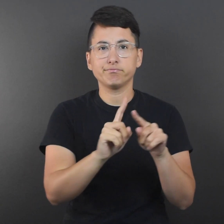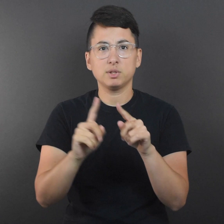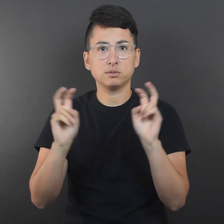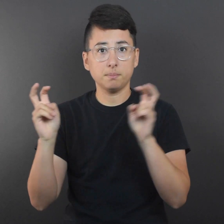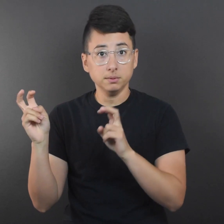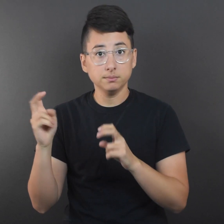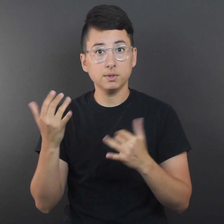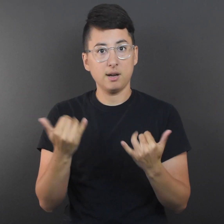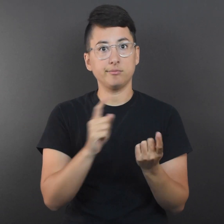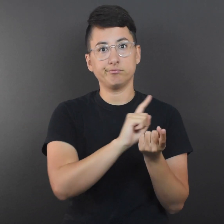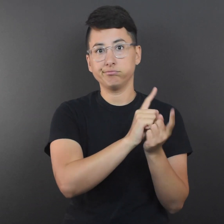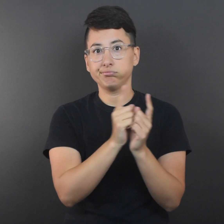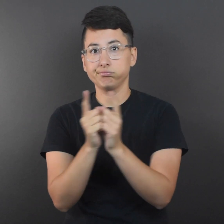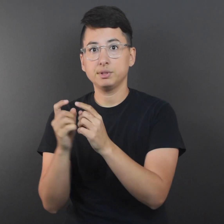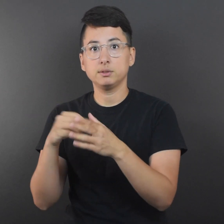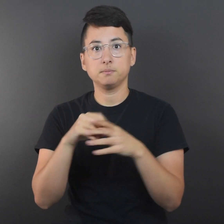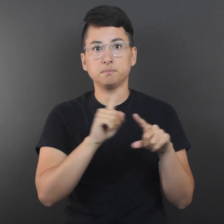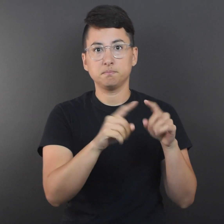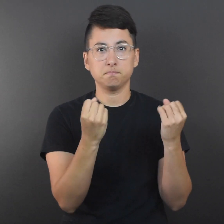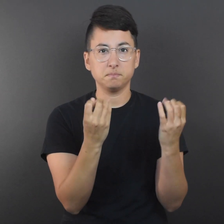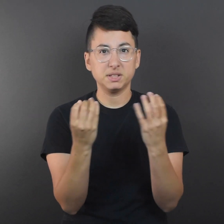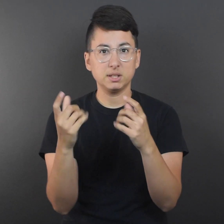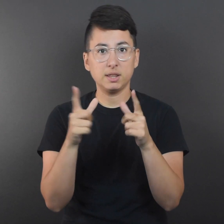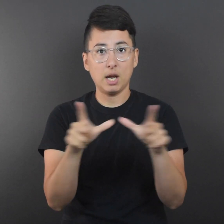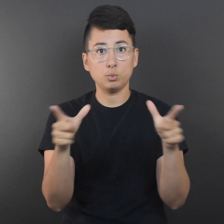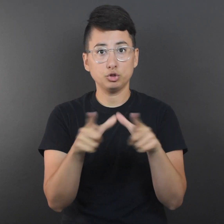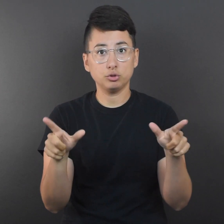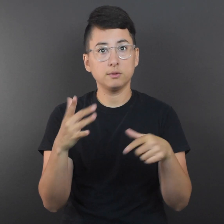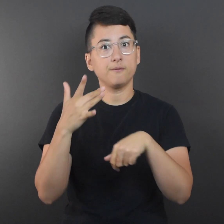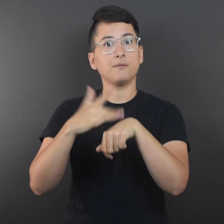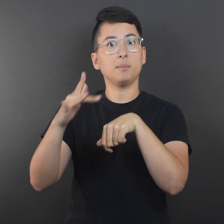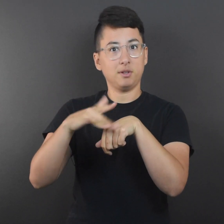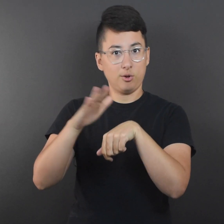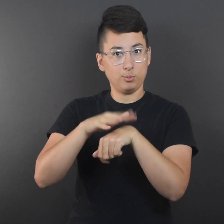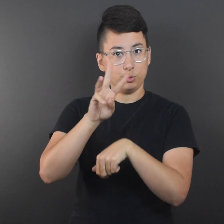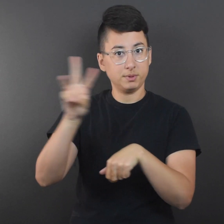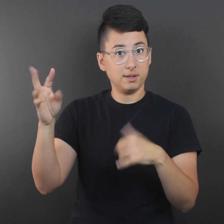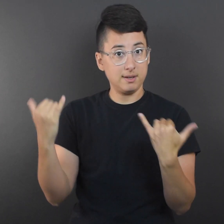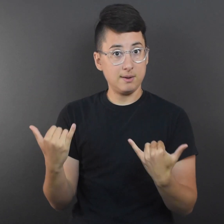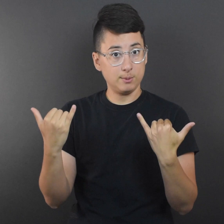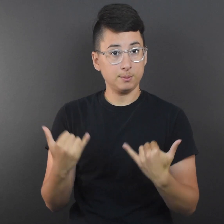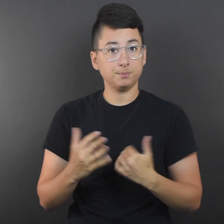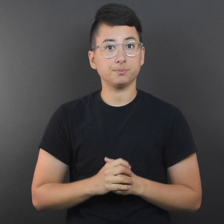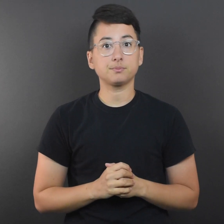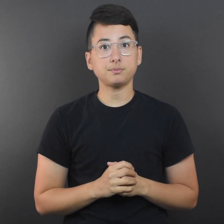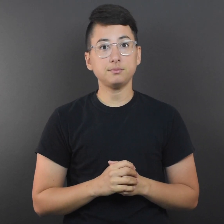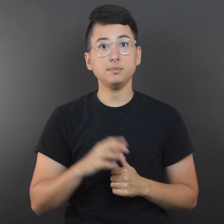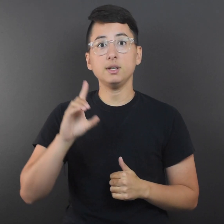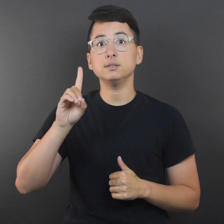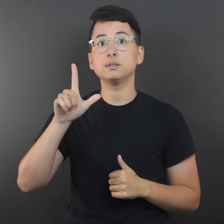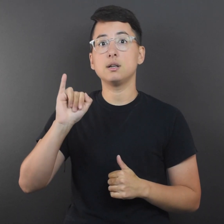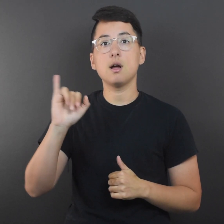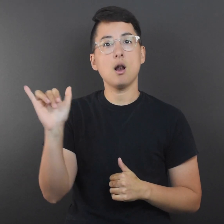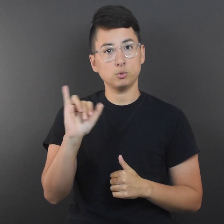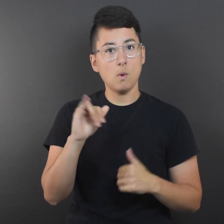and more are translated into multiple languages and available on their website. DLI